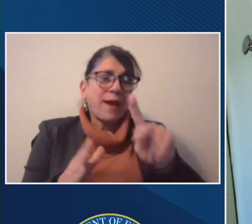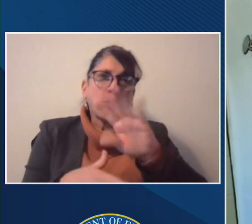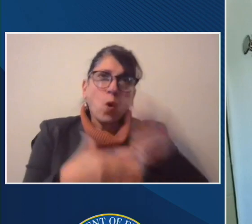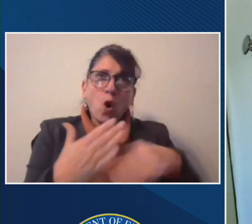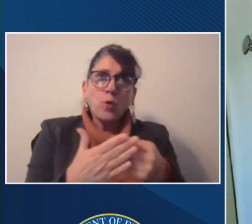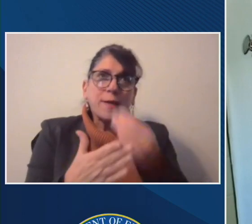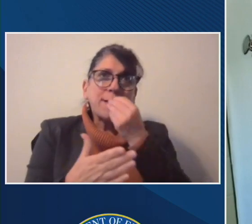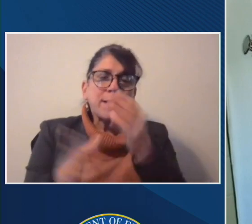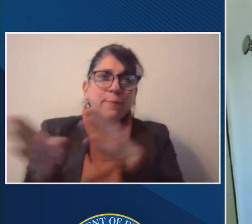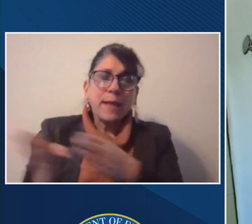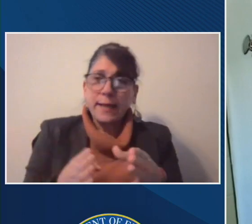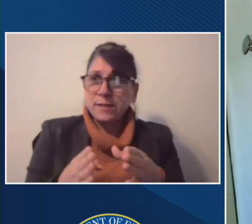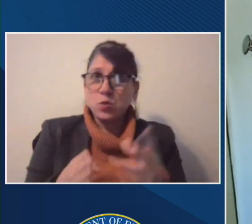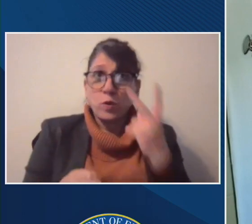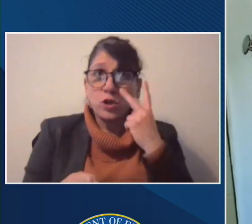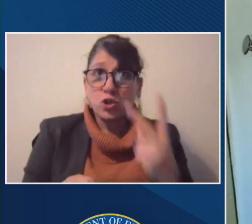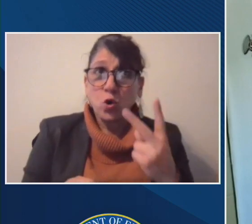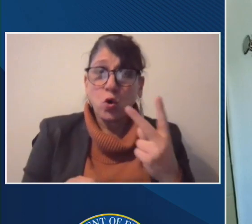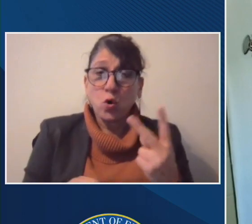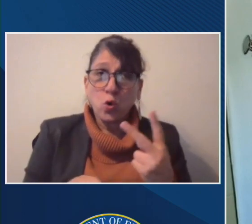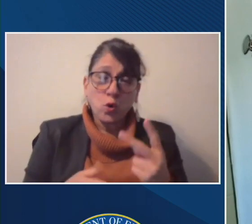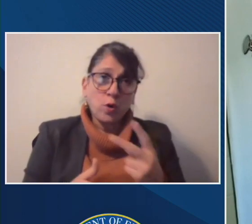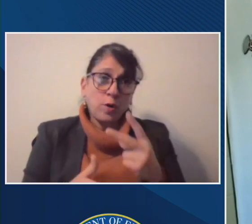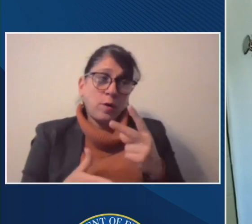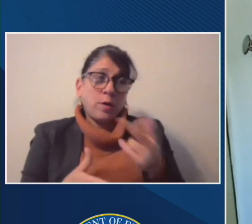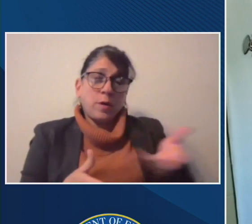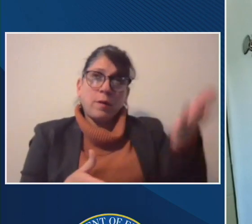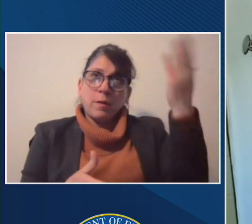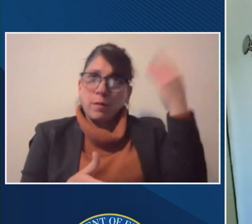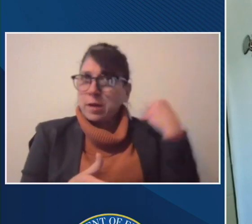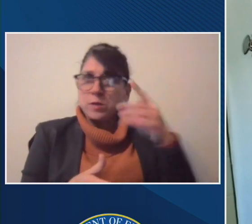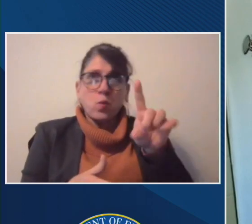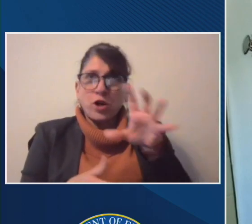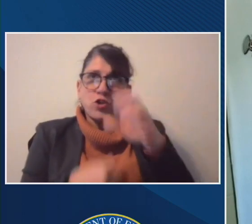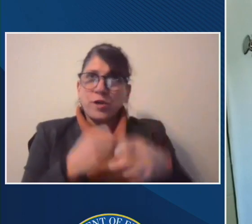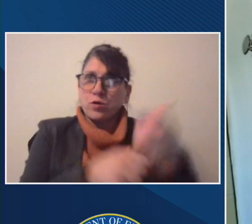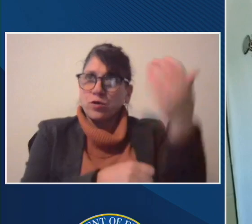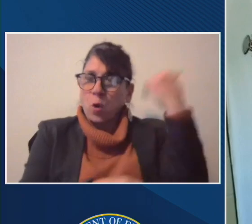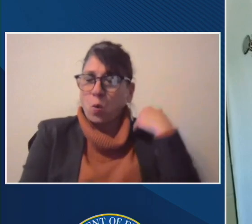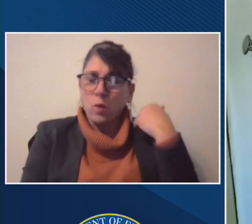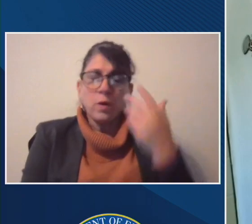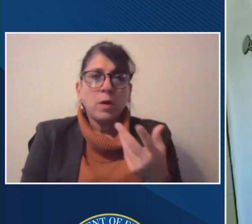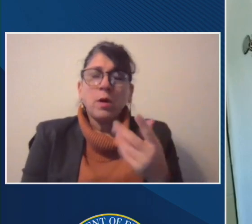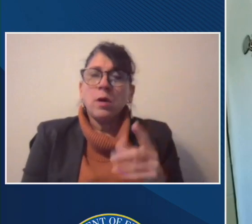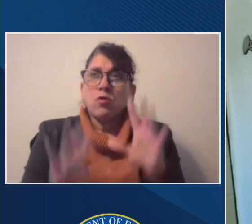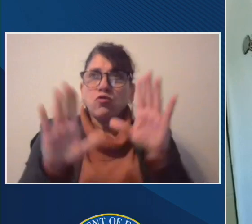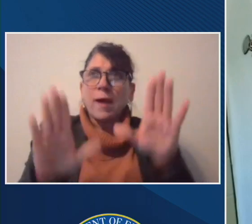we saw in the mid-century last century, then, then this is great. But in the end, I don't think it really